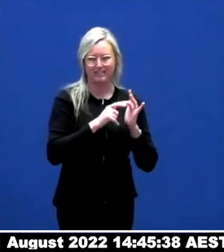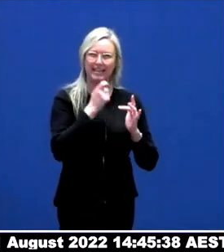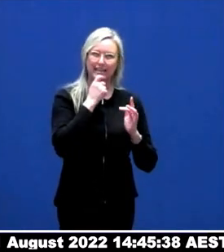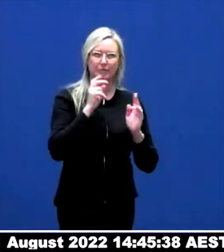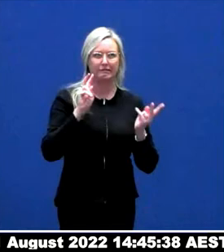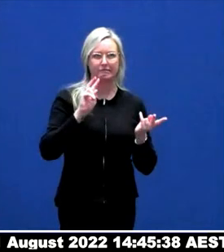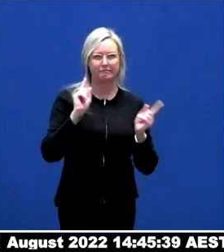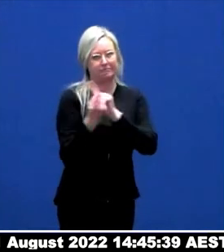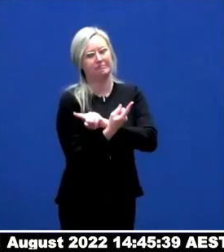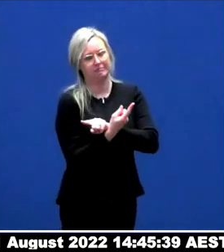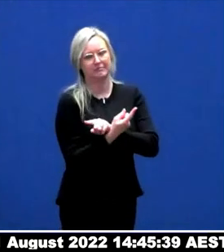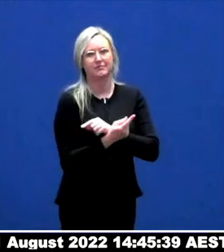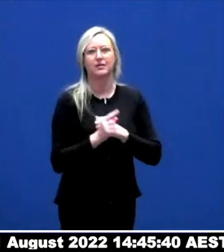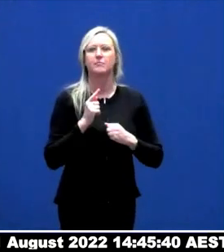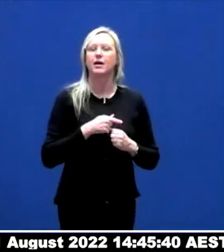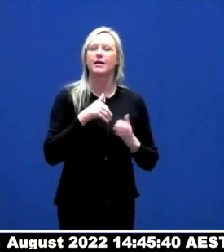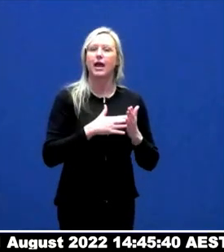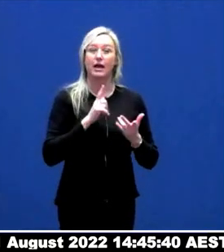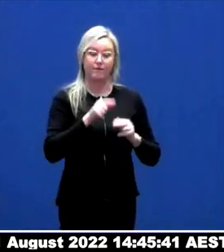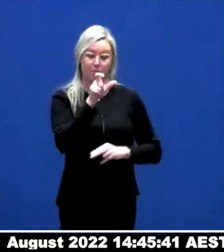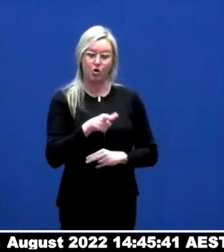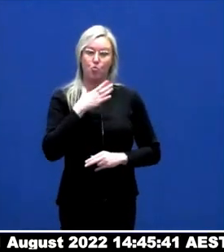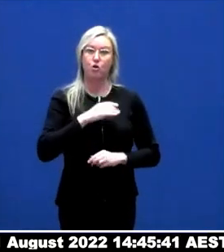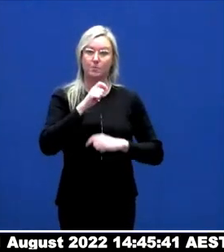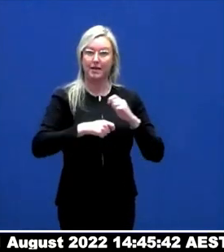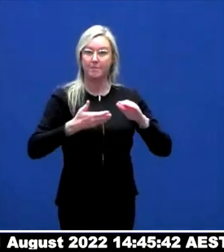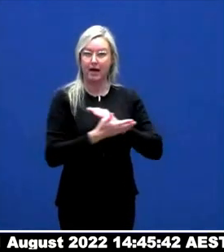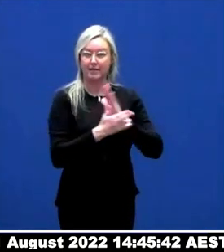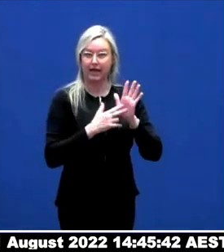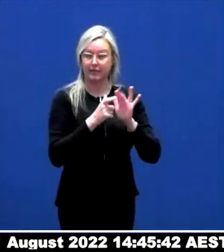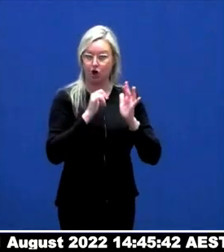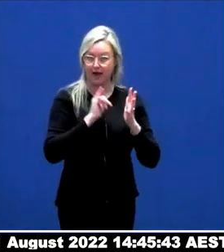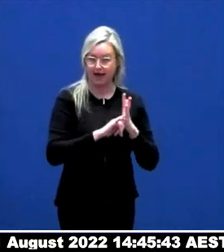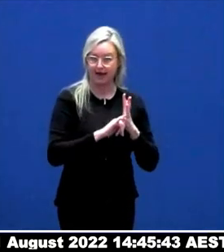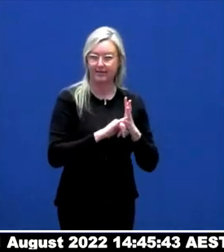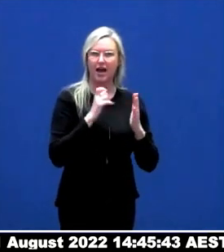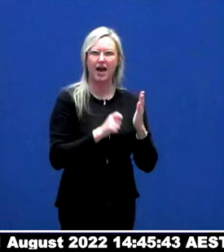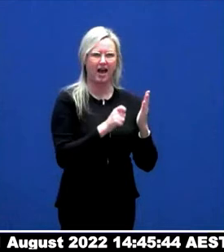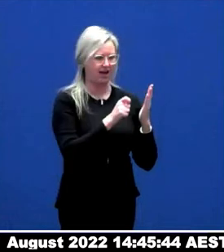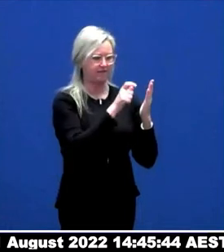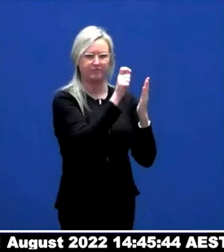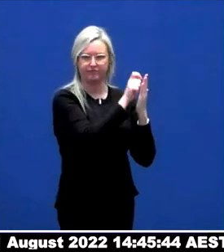And we asked you these questions in the - or asked New South Wales the question in the notice your statement responds to.